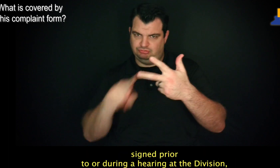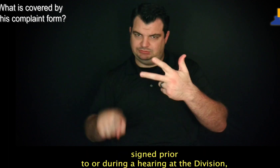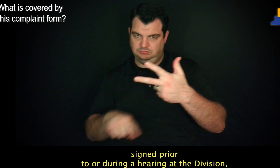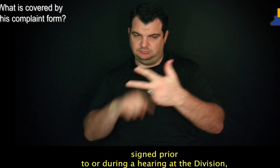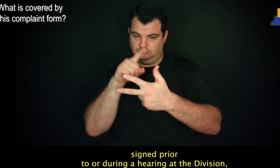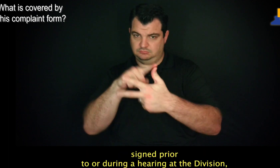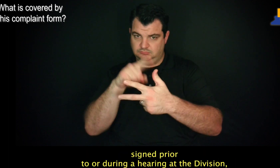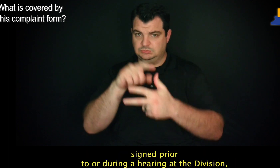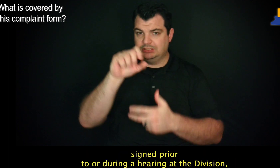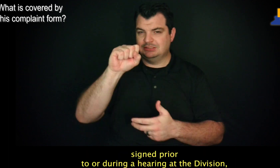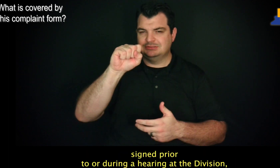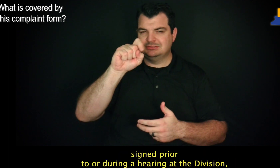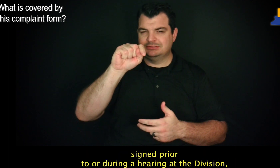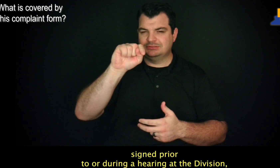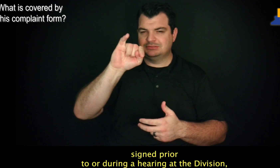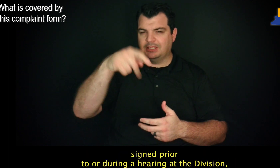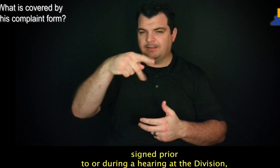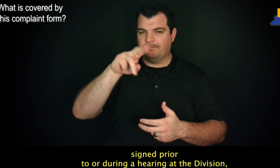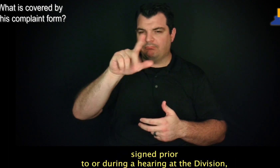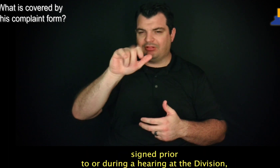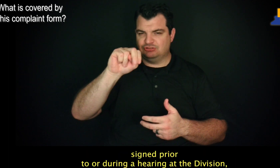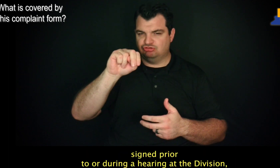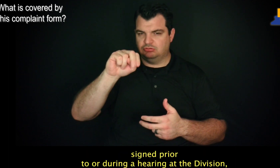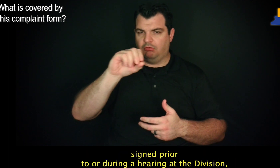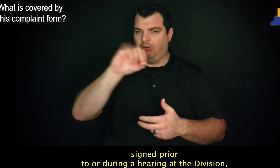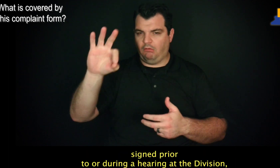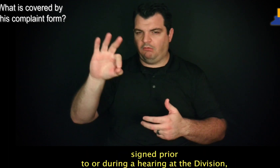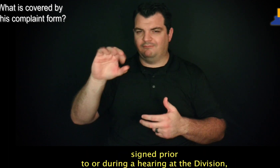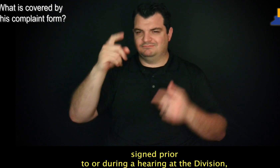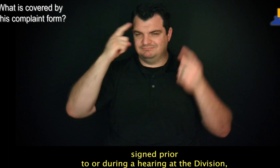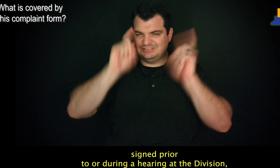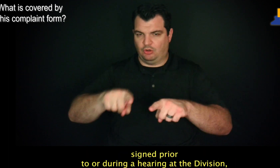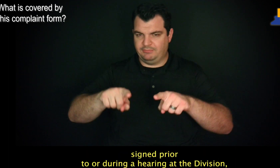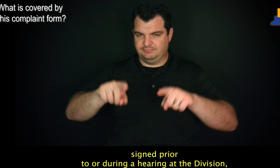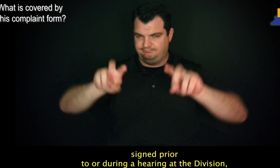signed prior to or during a hearing at the Division,